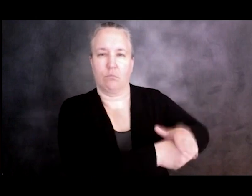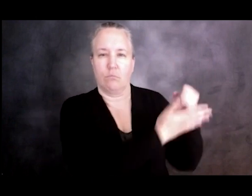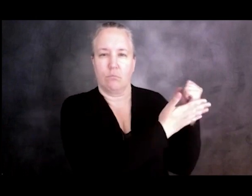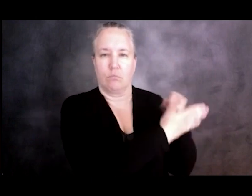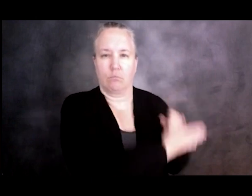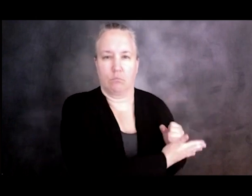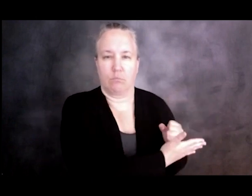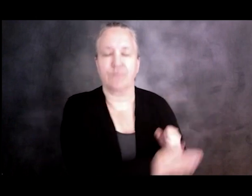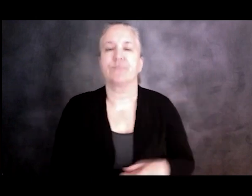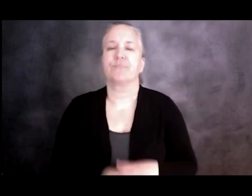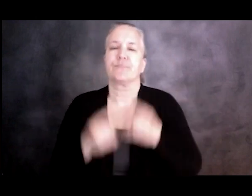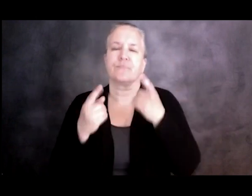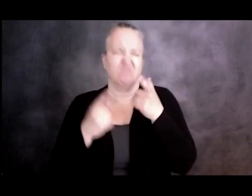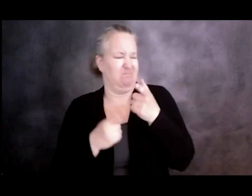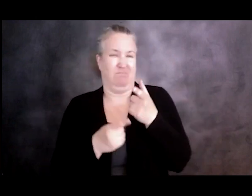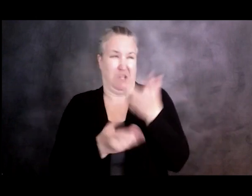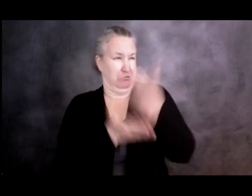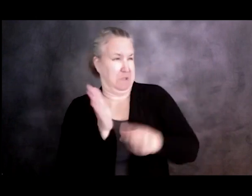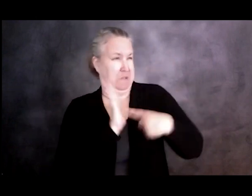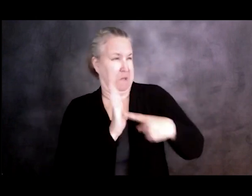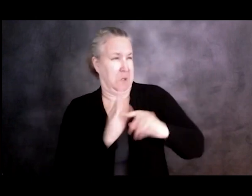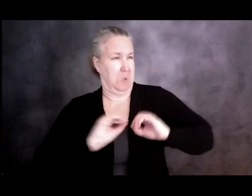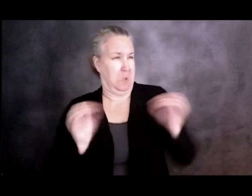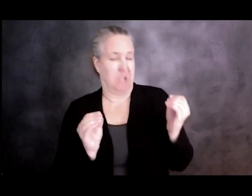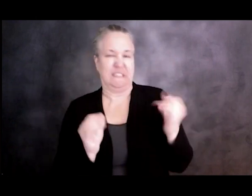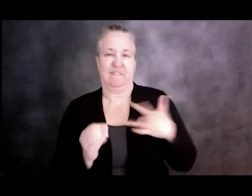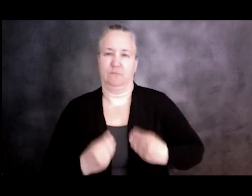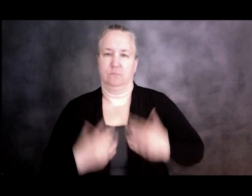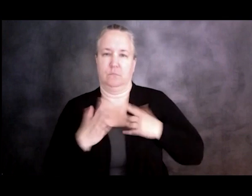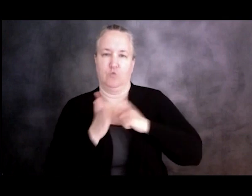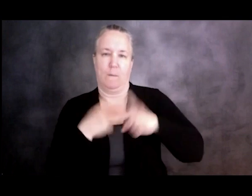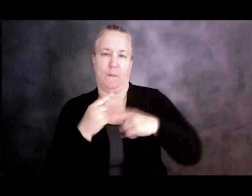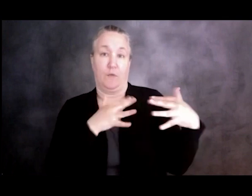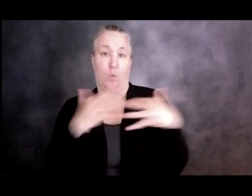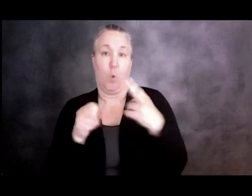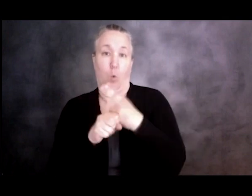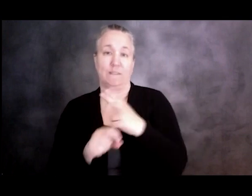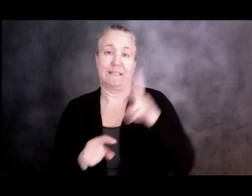He was inspired by this lack of representation to write about the war from a Vietnamese perspective,